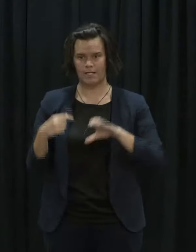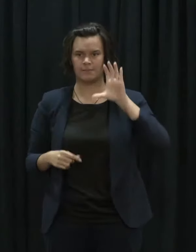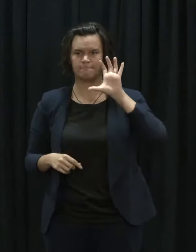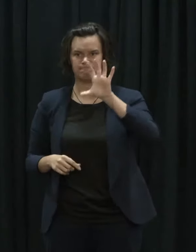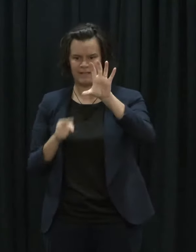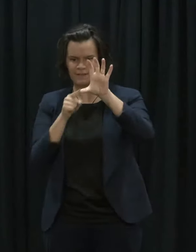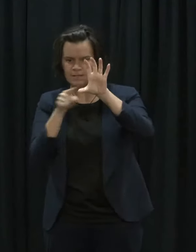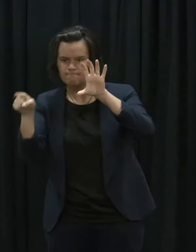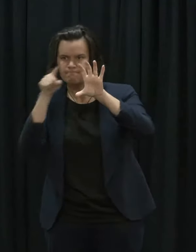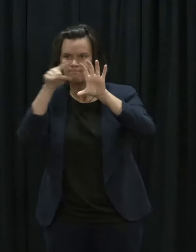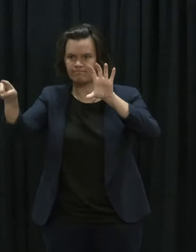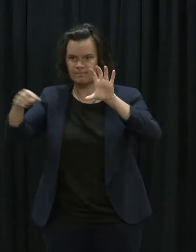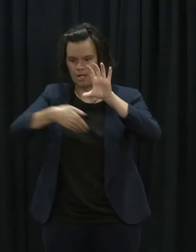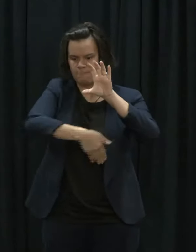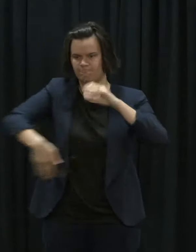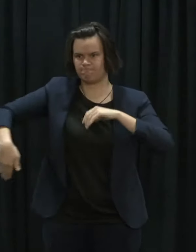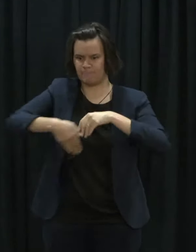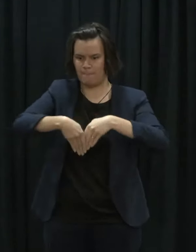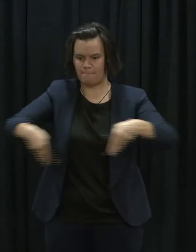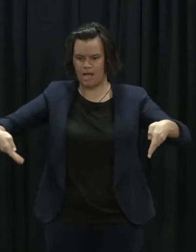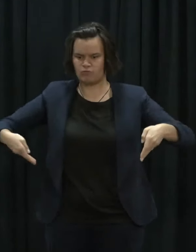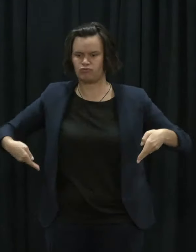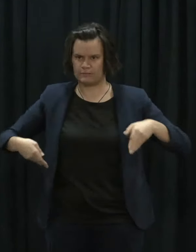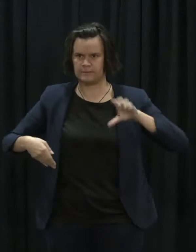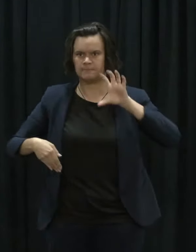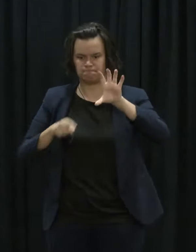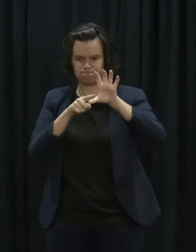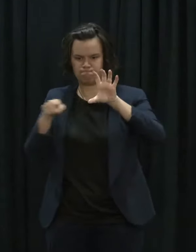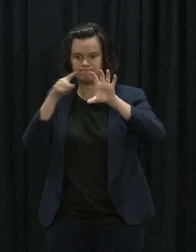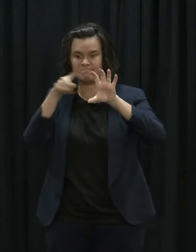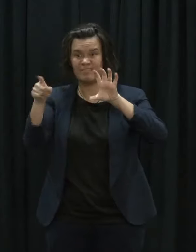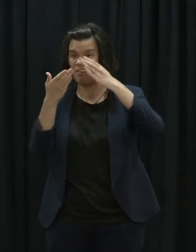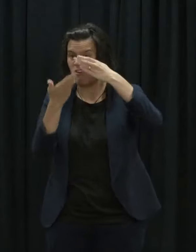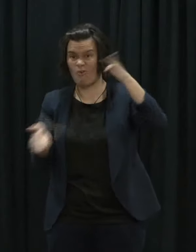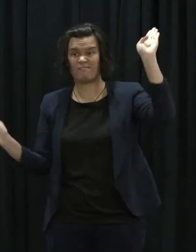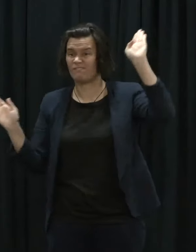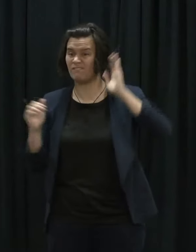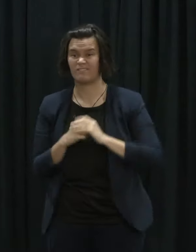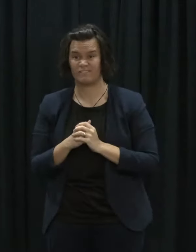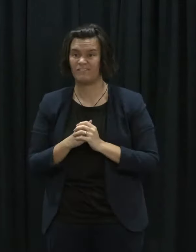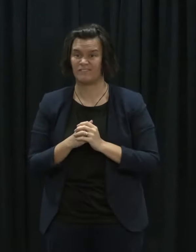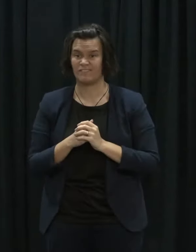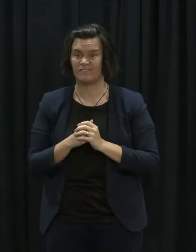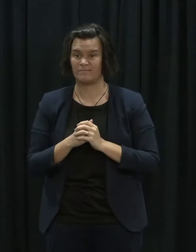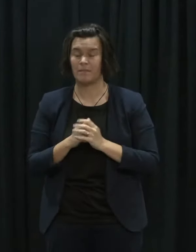are fully vaccinated can travel around the country again and the boundary has played an extraordinary role in